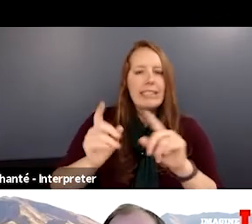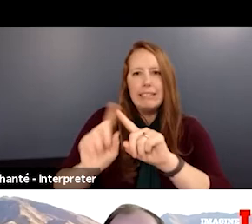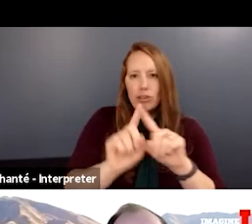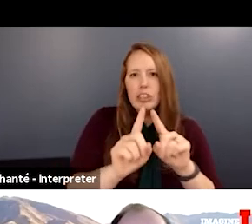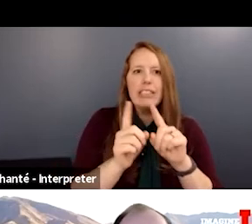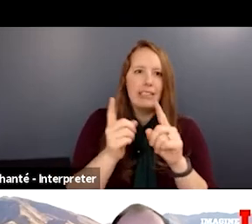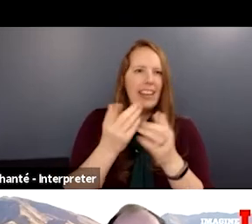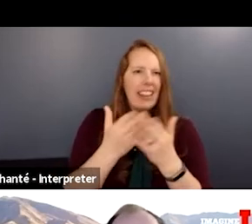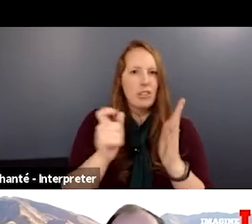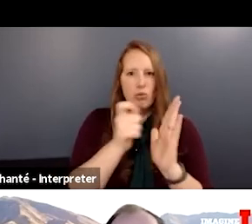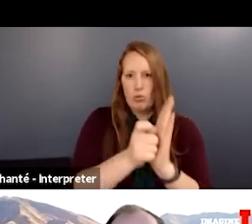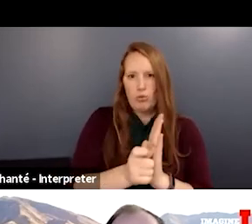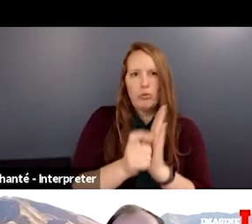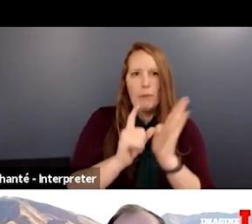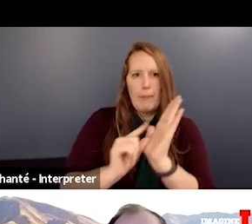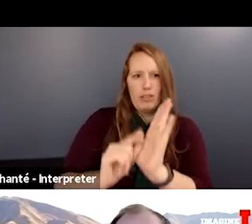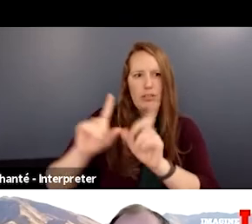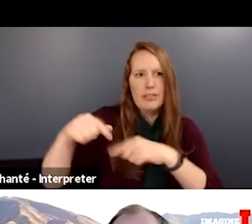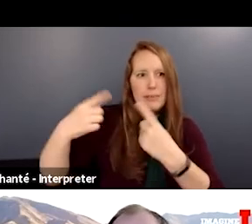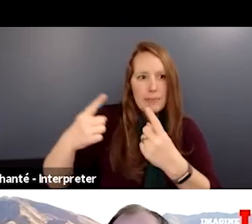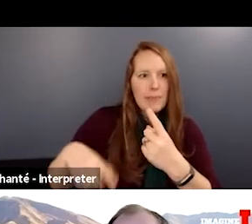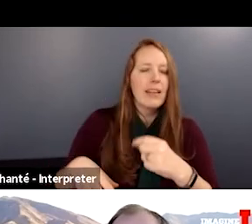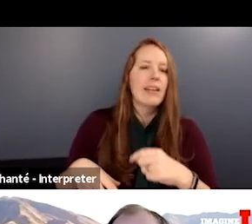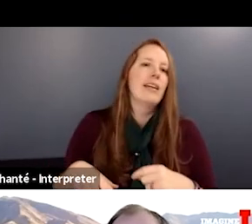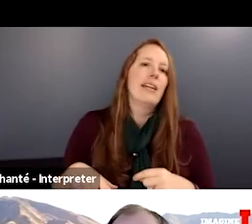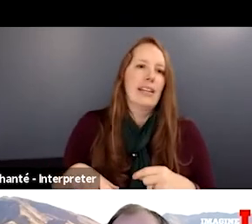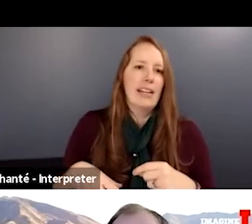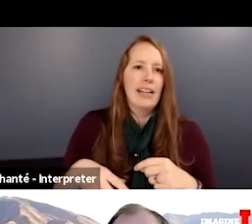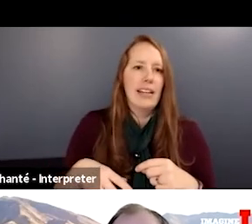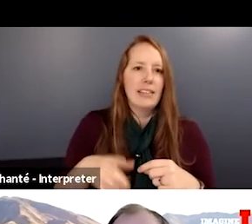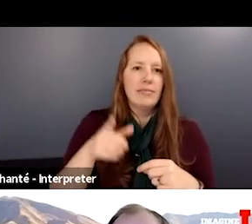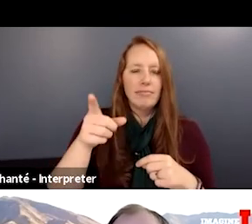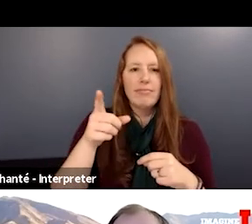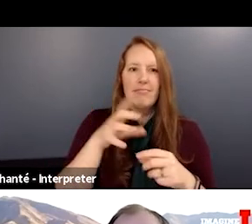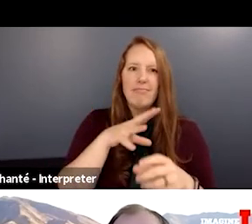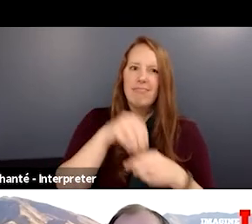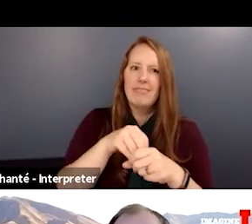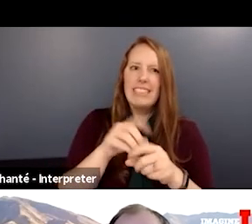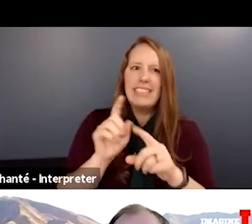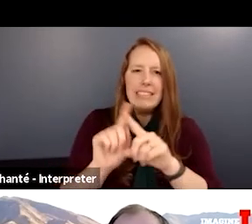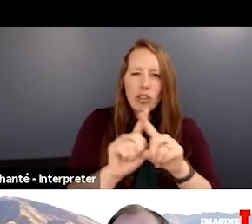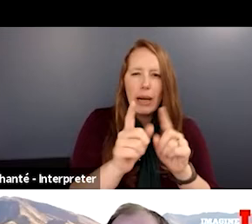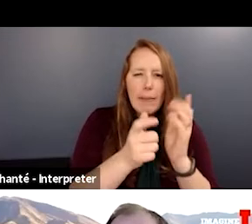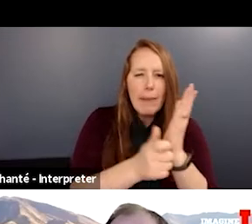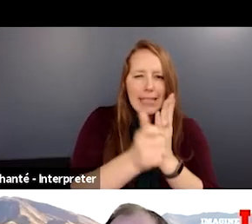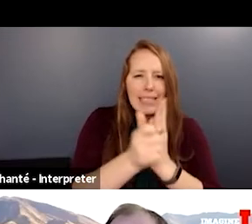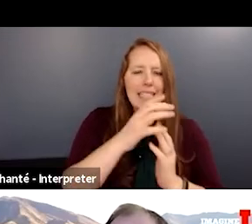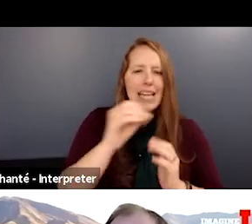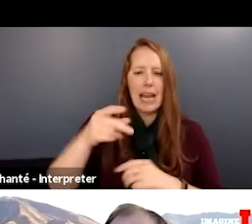Prismatica Magazine, and Peculiar Journal. She helps run the Writers with Mental Illness Club,